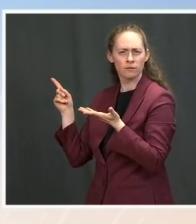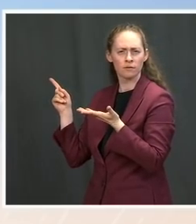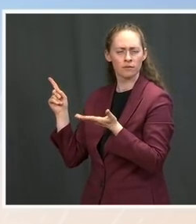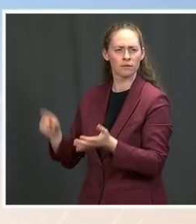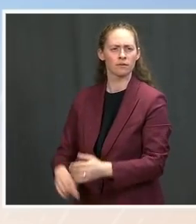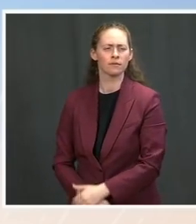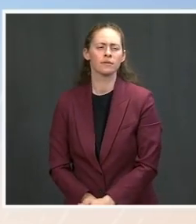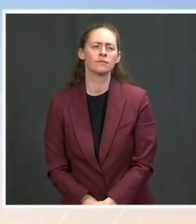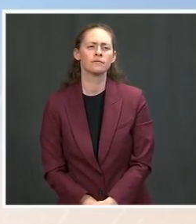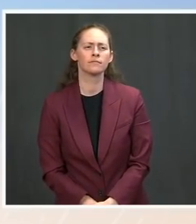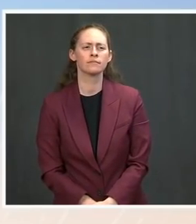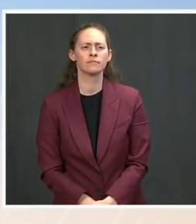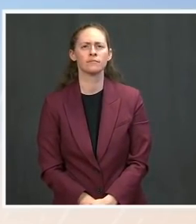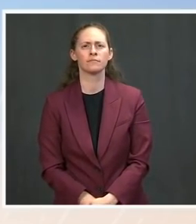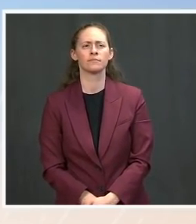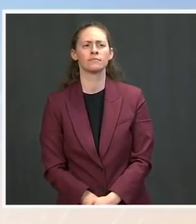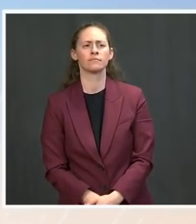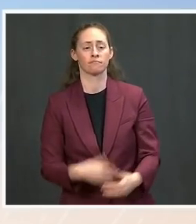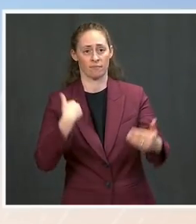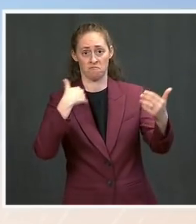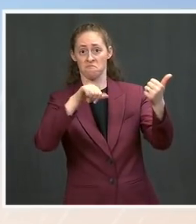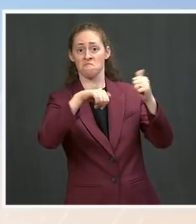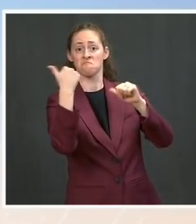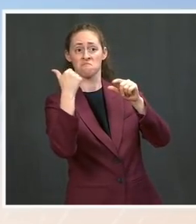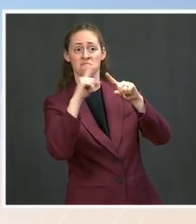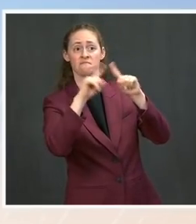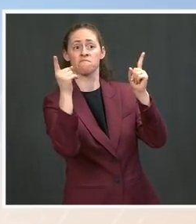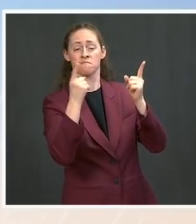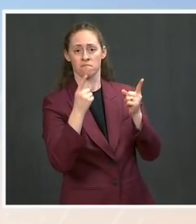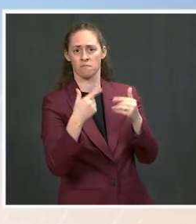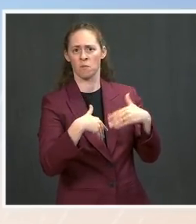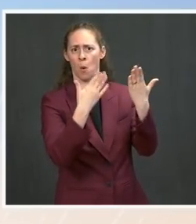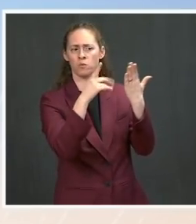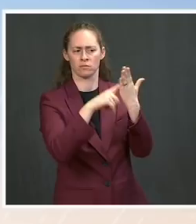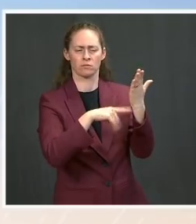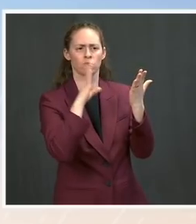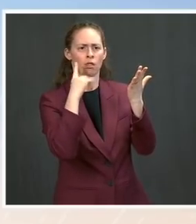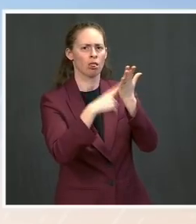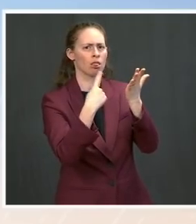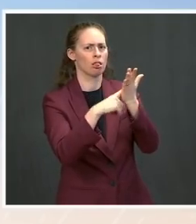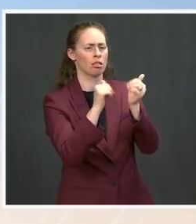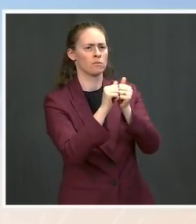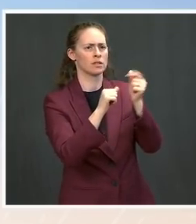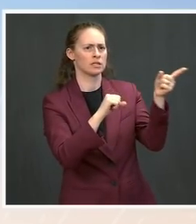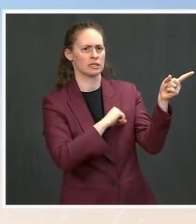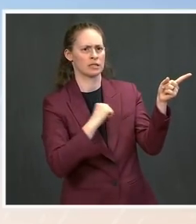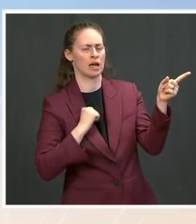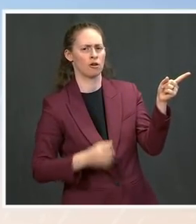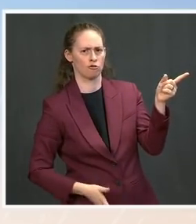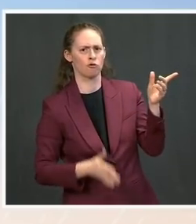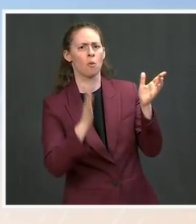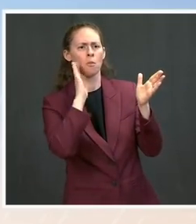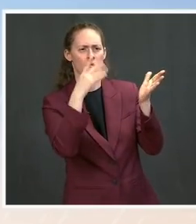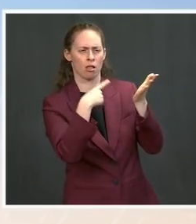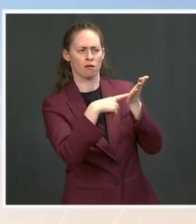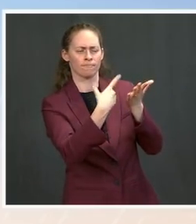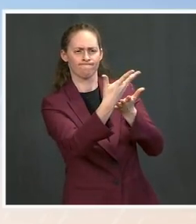that we're going to have a discussion about with Senator Capito next week. There's lots of discussions at a staff level. I think the question there is: